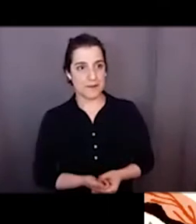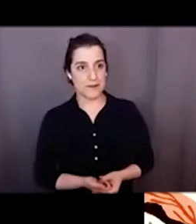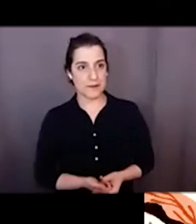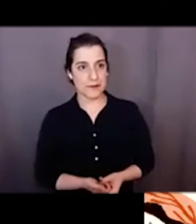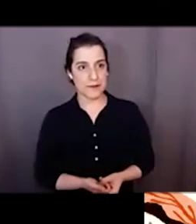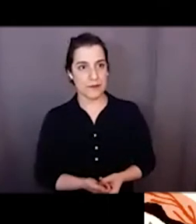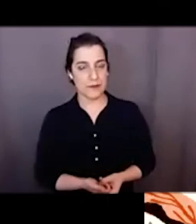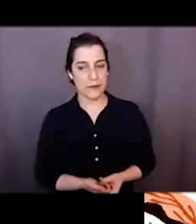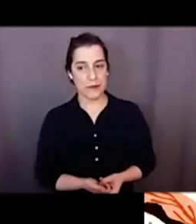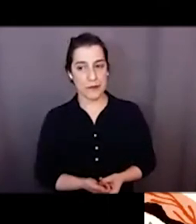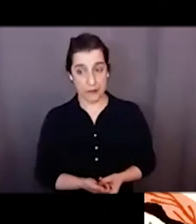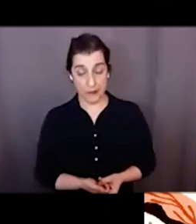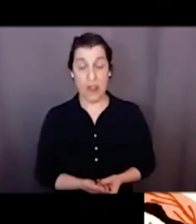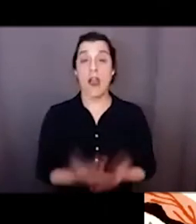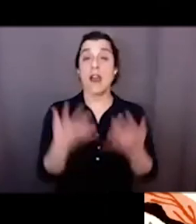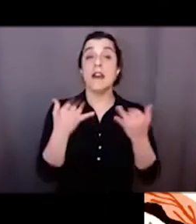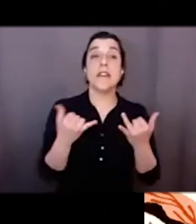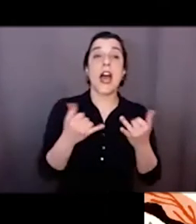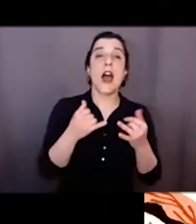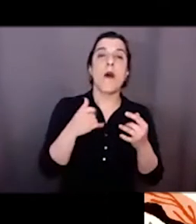Now I'd like to talk a little bit about some ways in which our community is